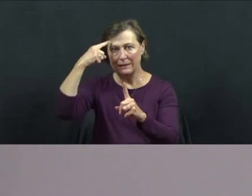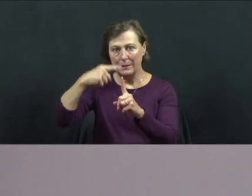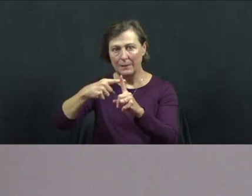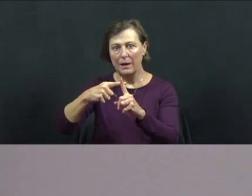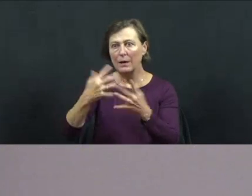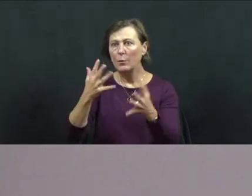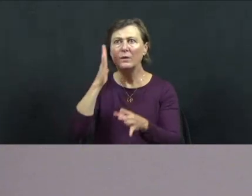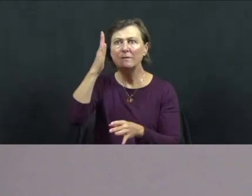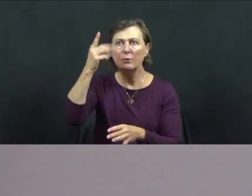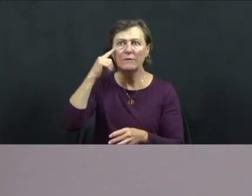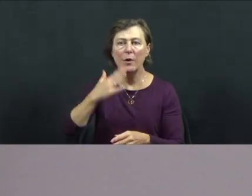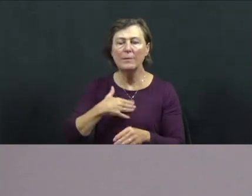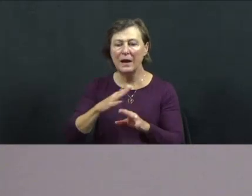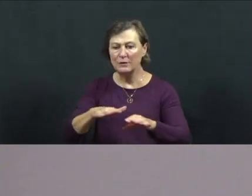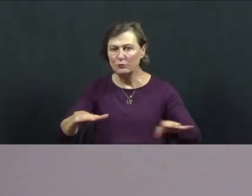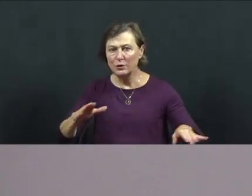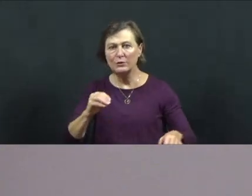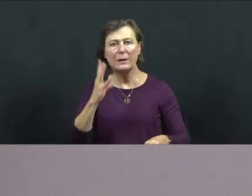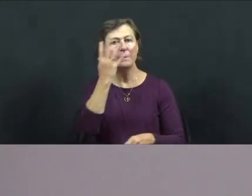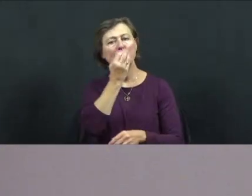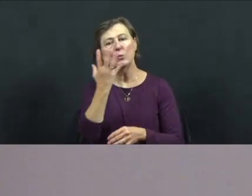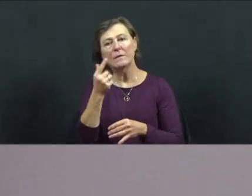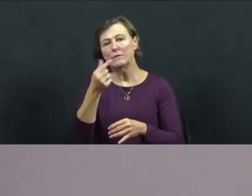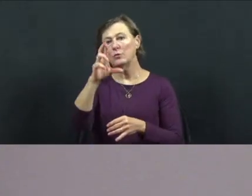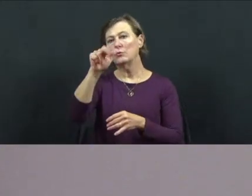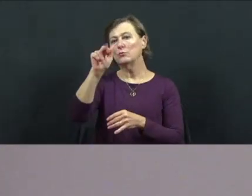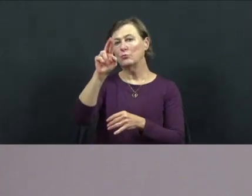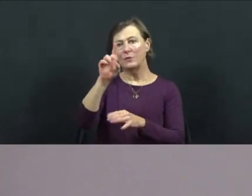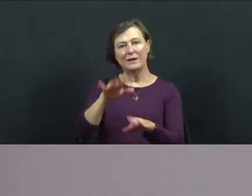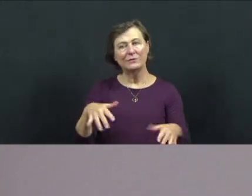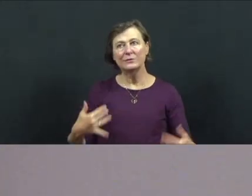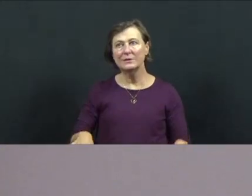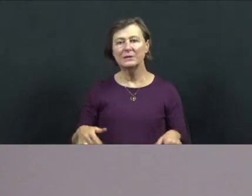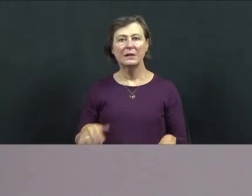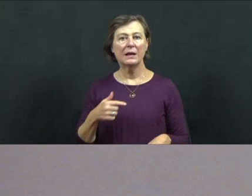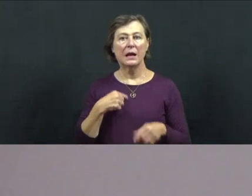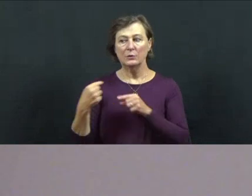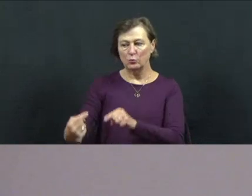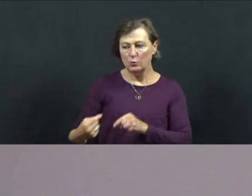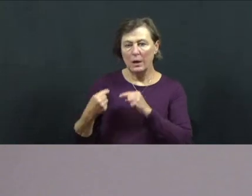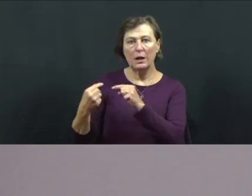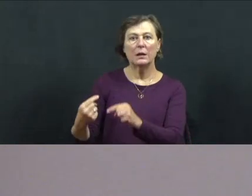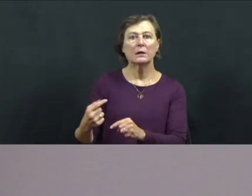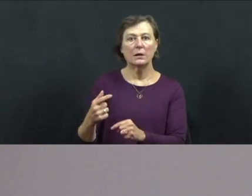and my beautiful grandchildren. I struggle to accept the folly that I